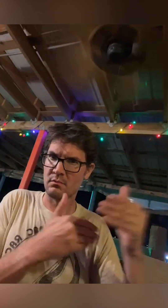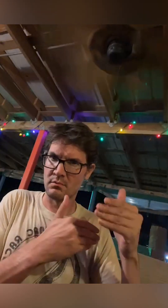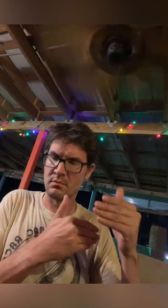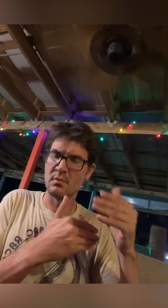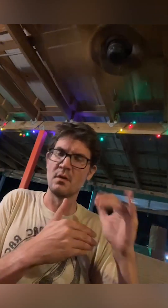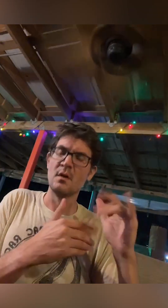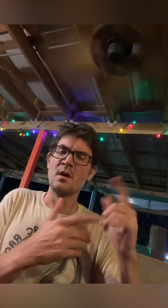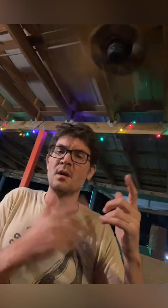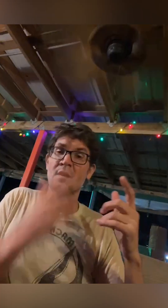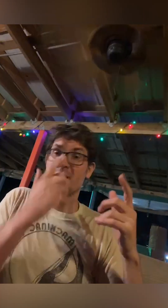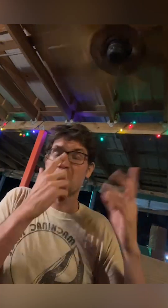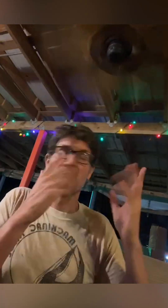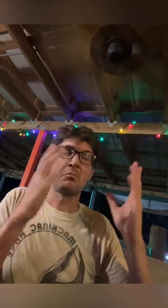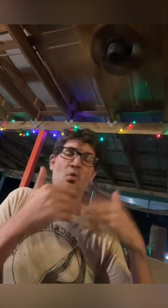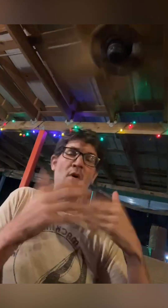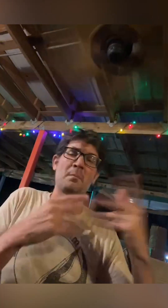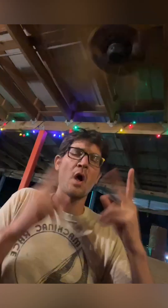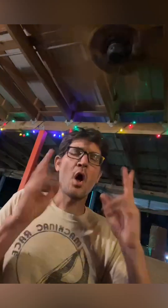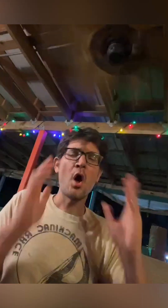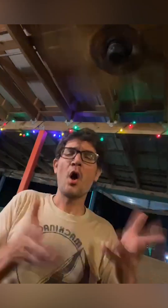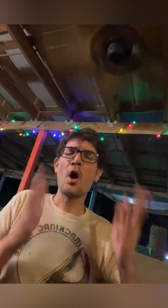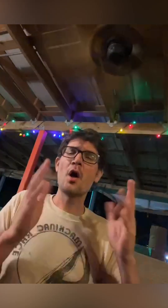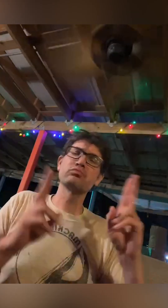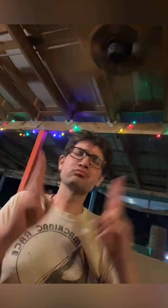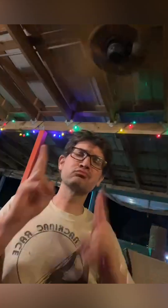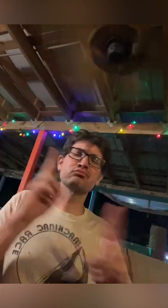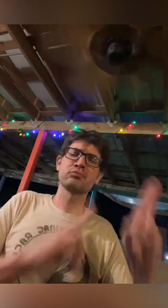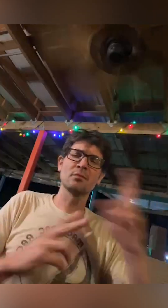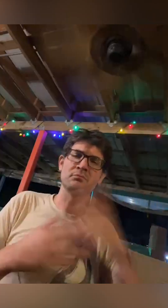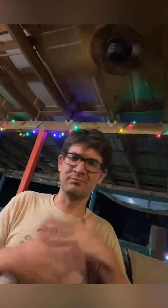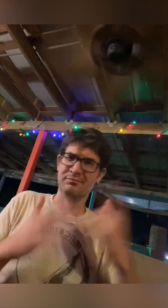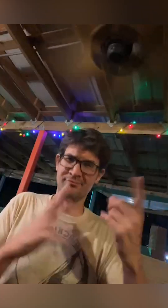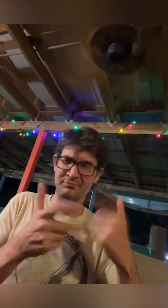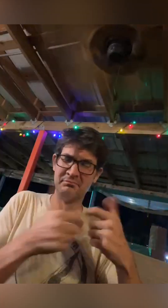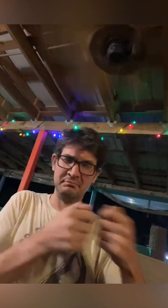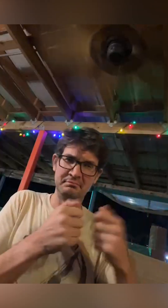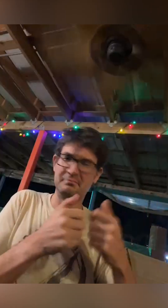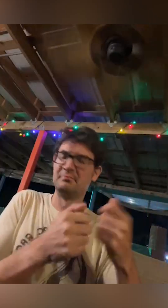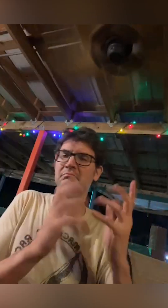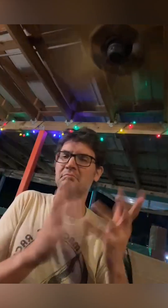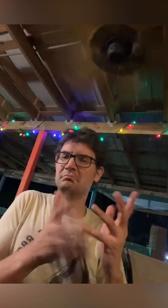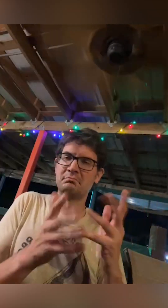Then we ended up having a long conversation, just typing back and forth on our phones.